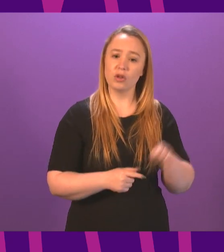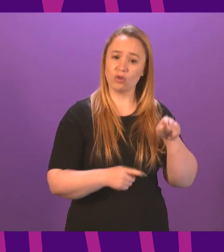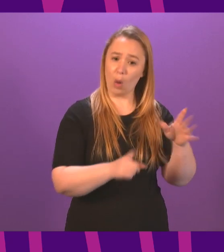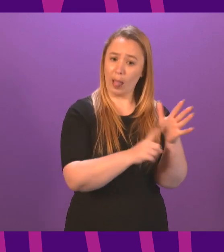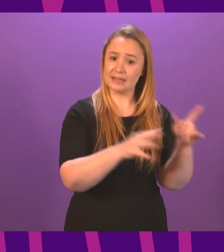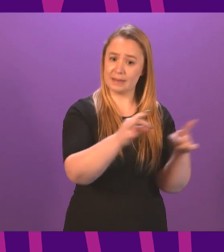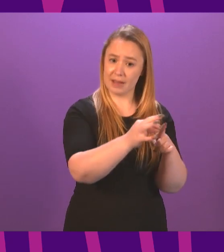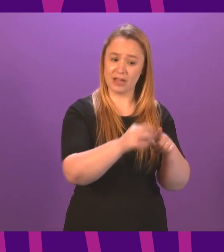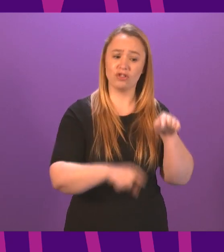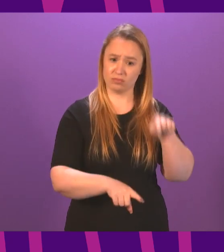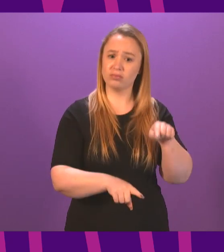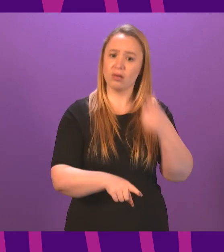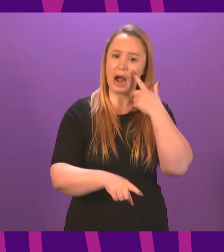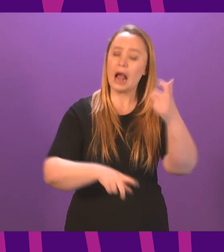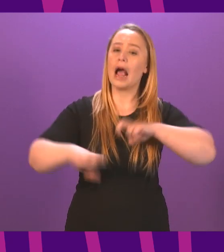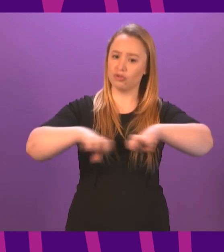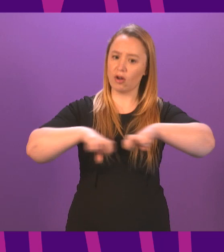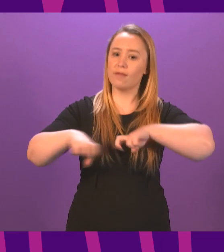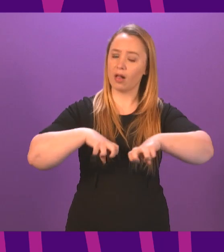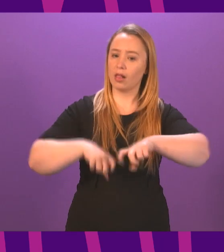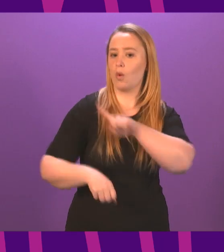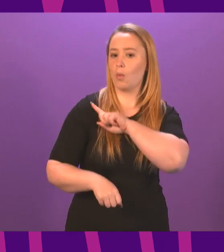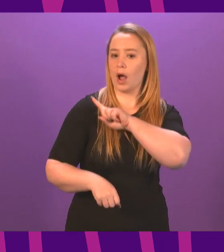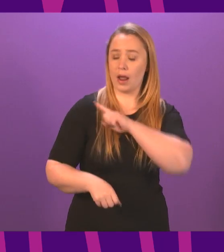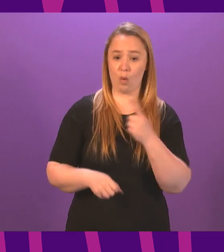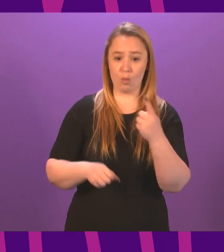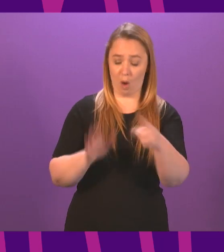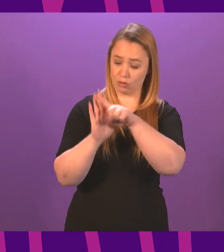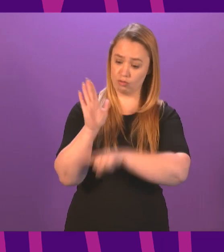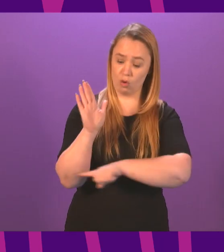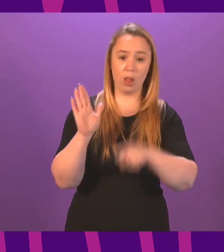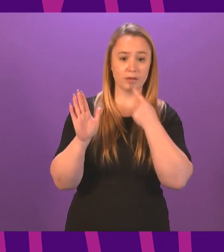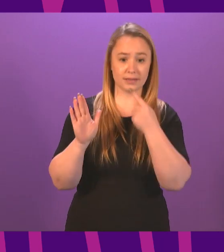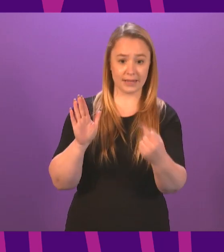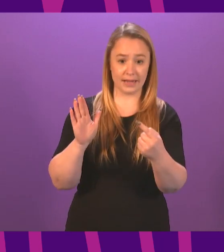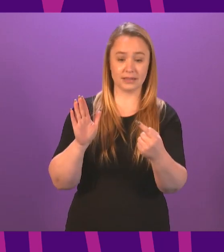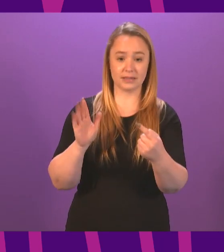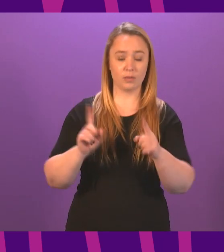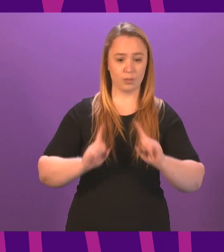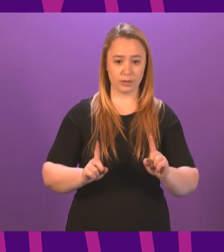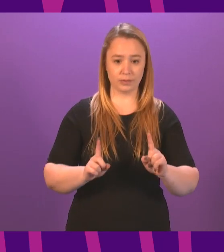because one of the explicit examples that are given in the regulations is travel for